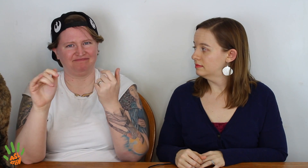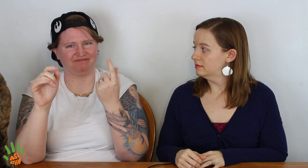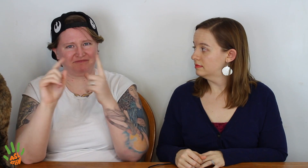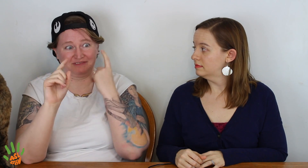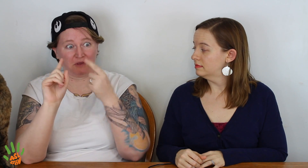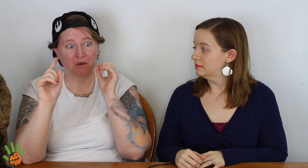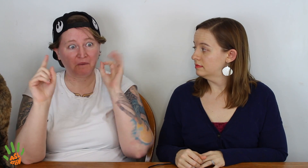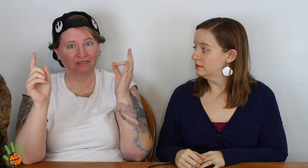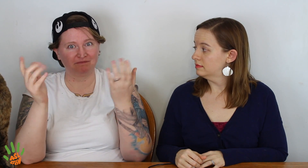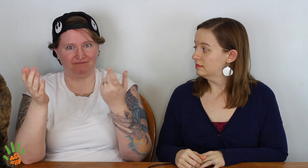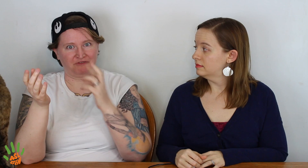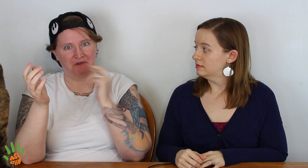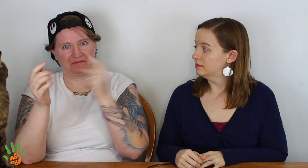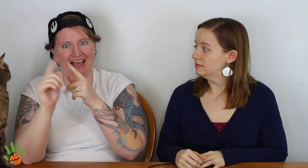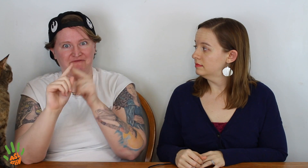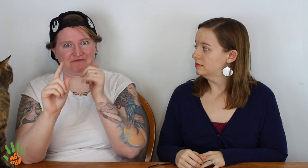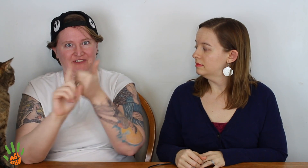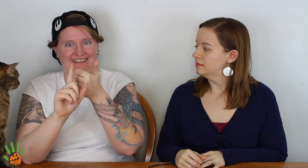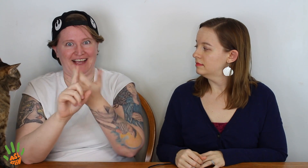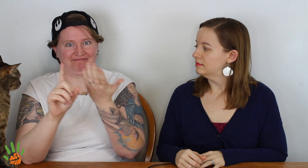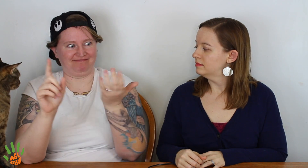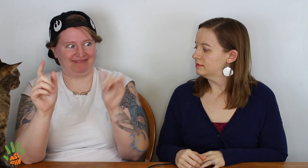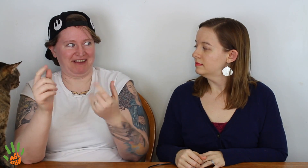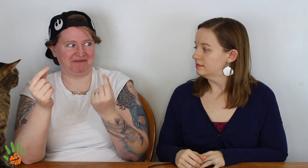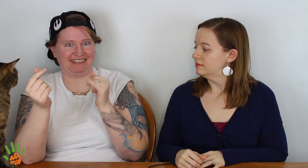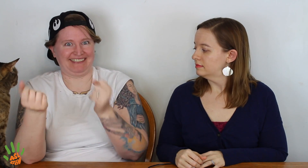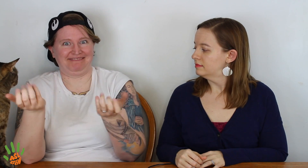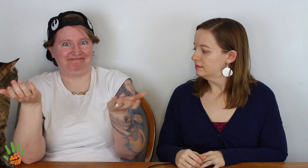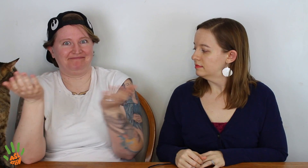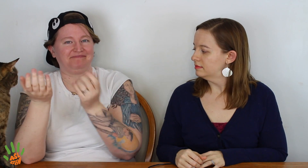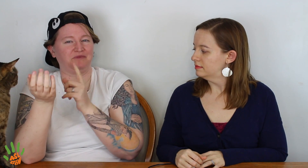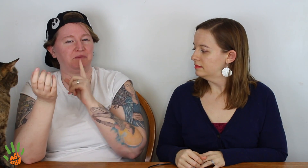Once they're off, then you're back to yourself. That's what it is.